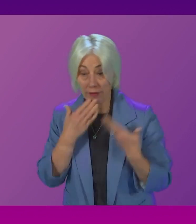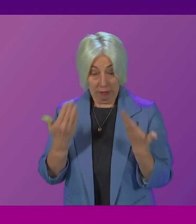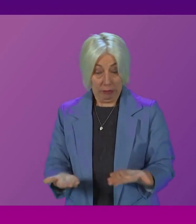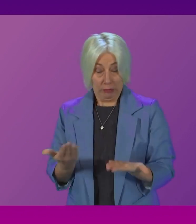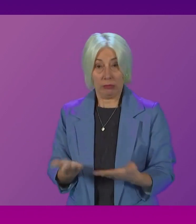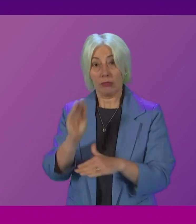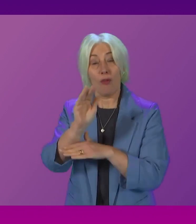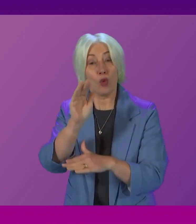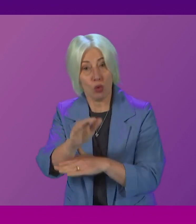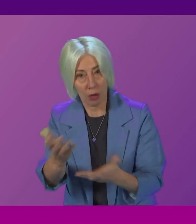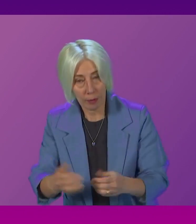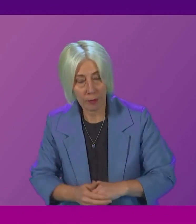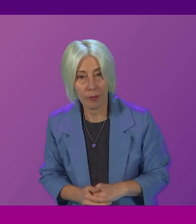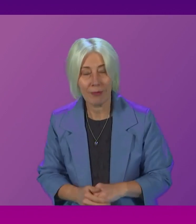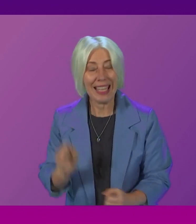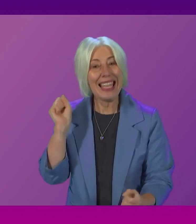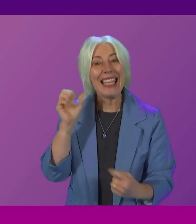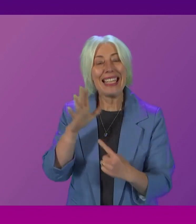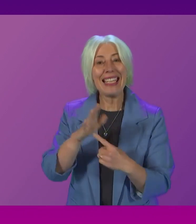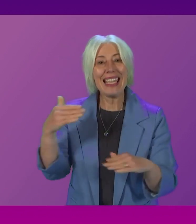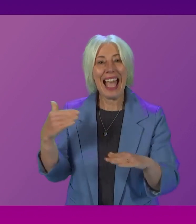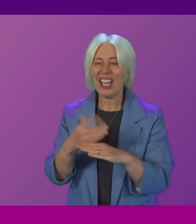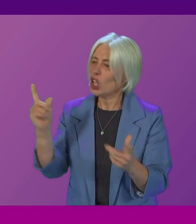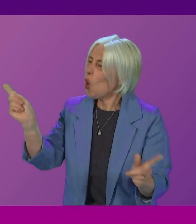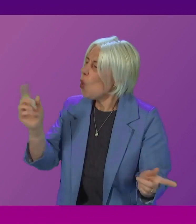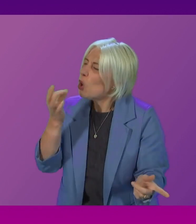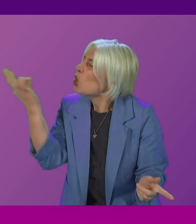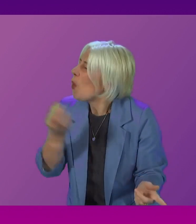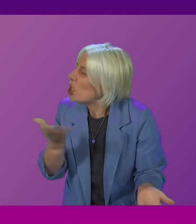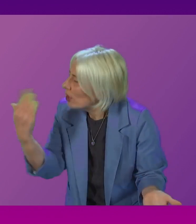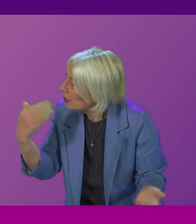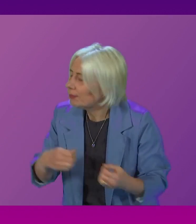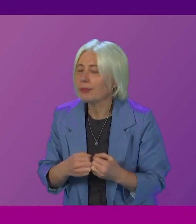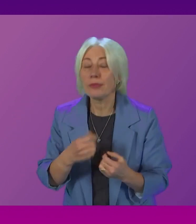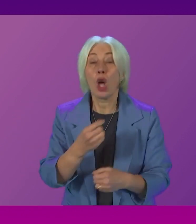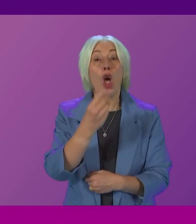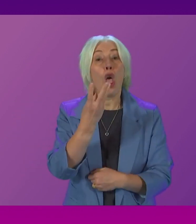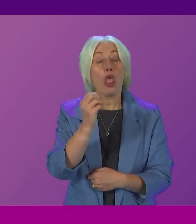One of the key actions in the new framework is to protect 30 per cent of our land and seas by